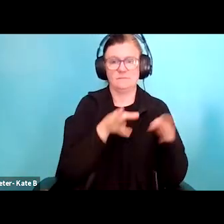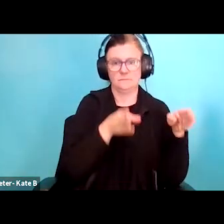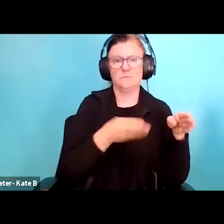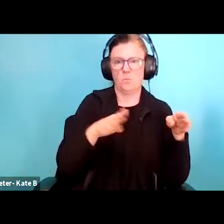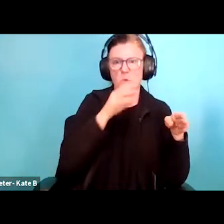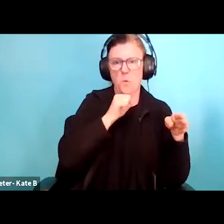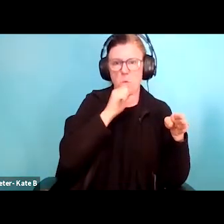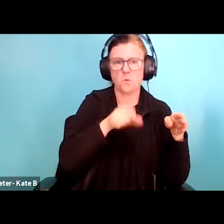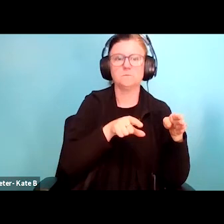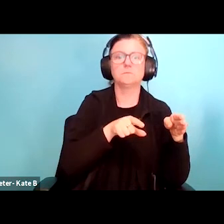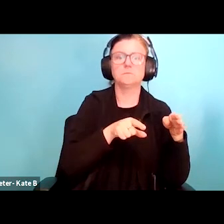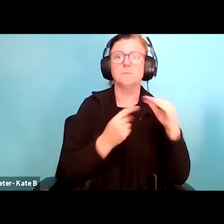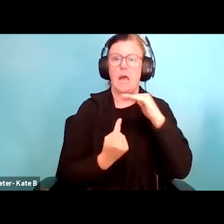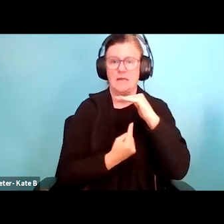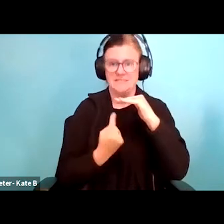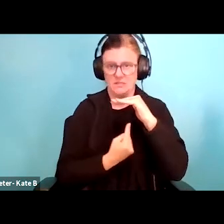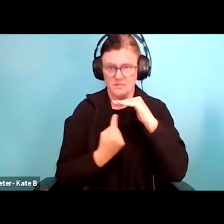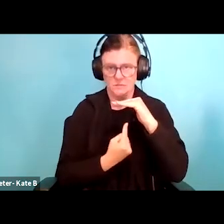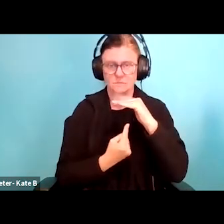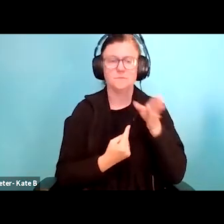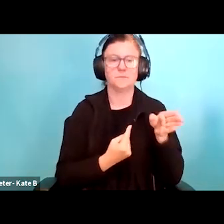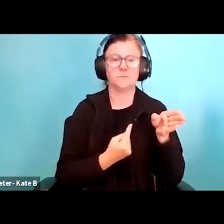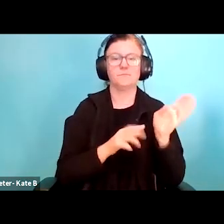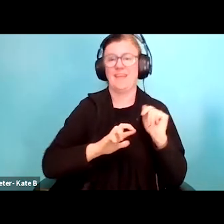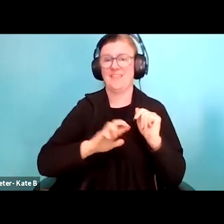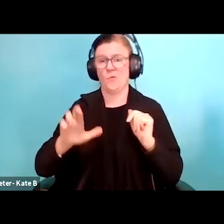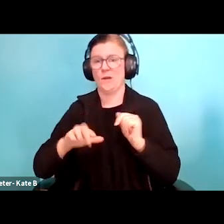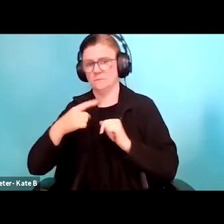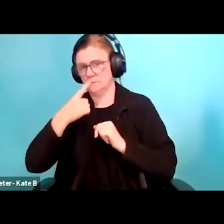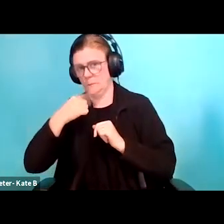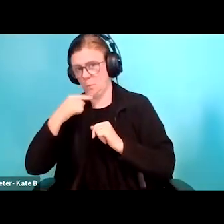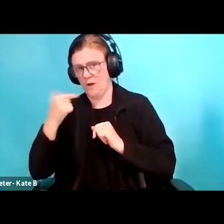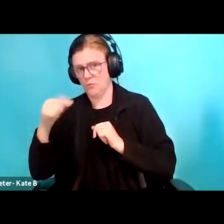prevalence of social isolation and to the right the prevalence of loneliness.